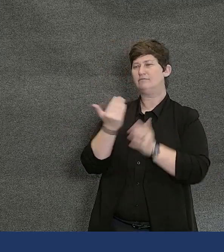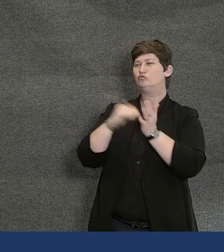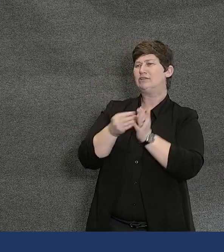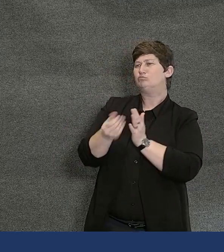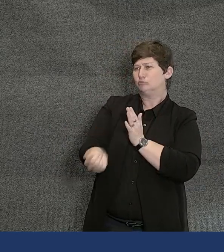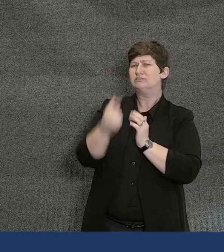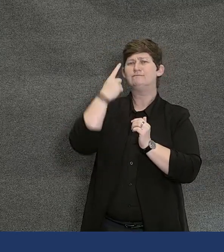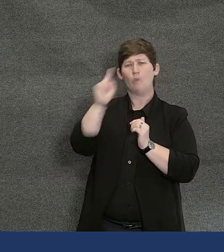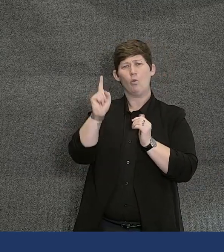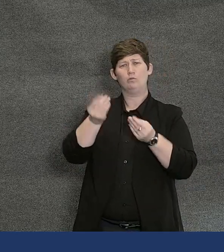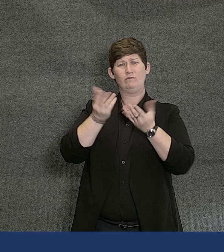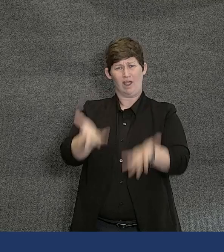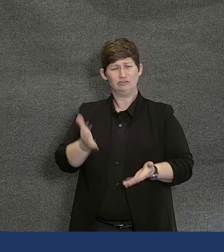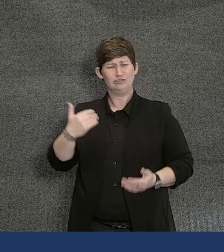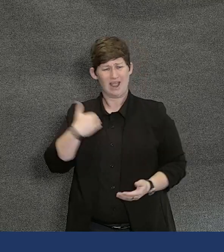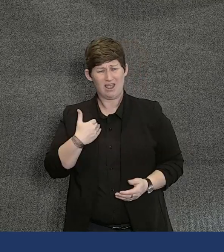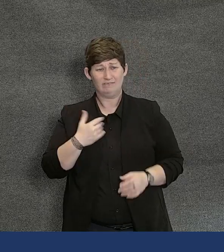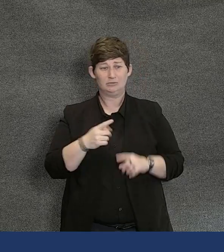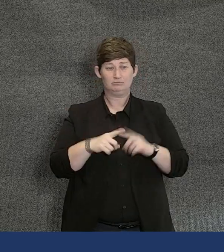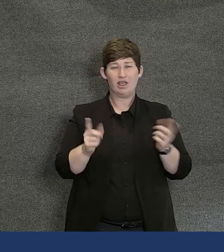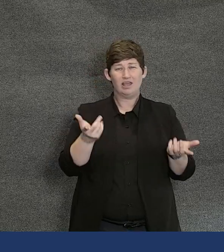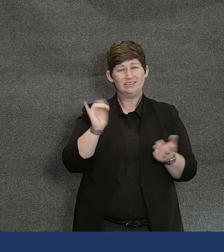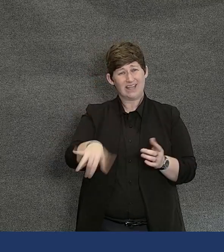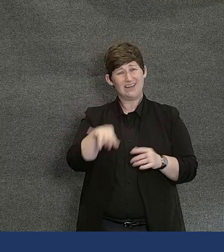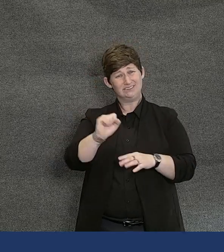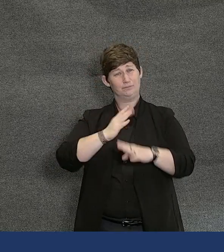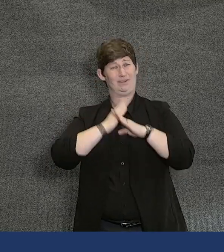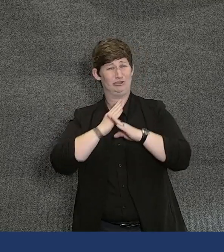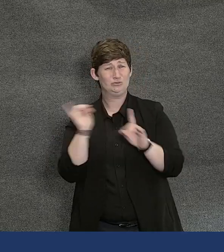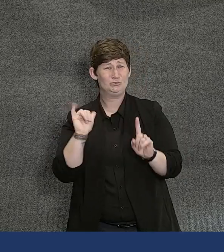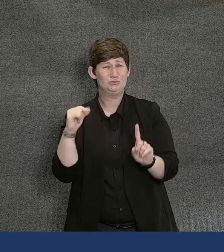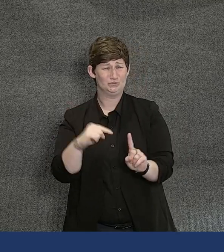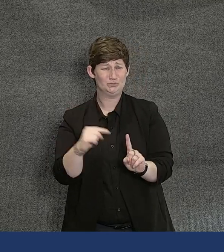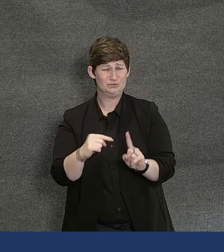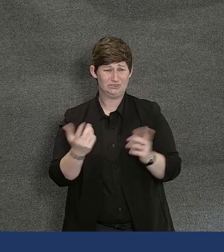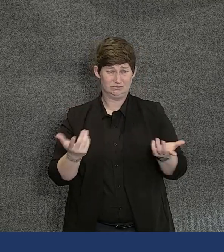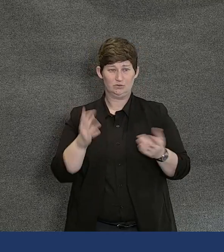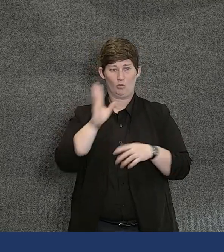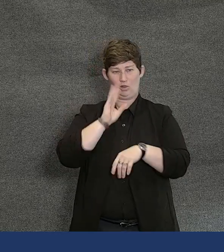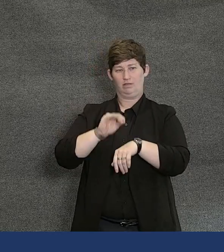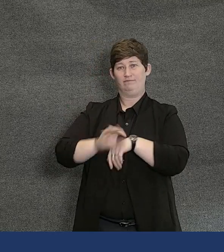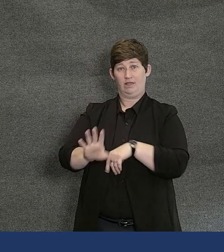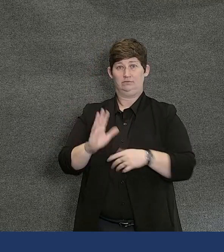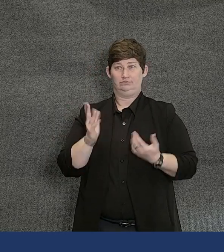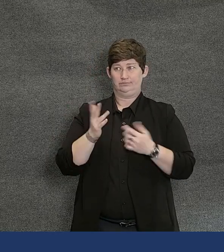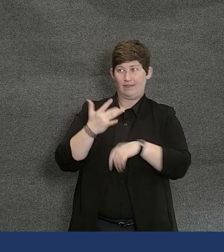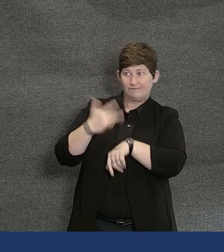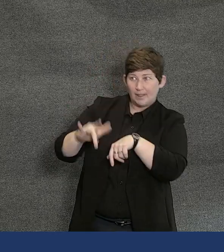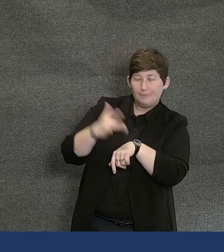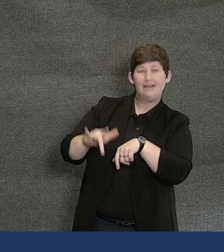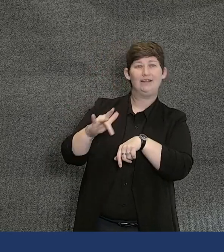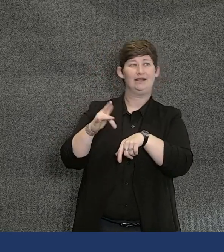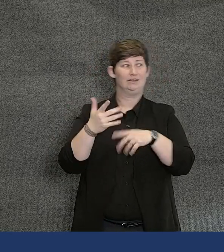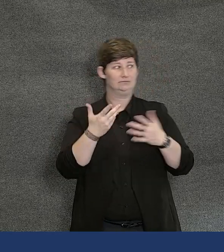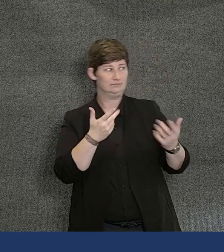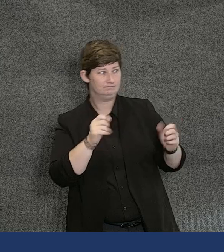can affect the availability of transportation. I did talk a little bit already about the fact